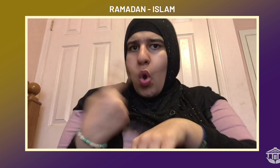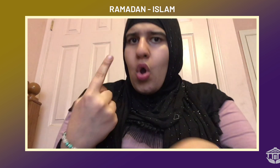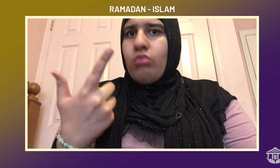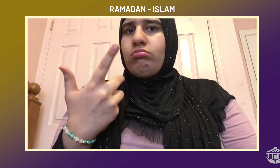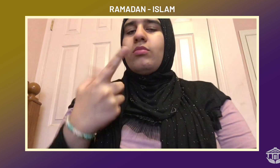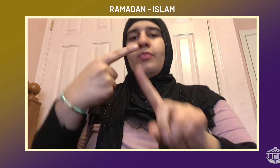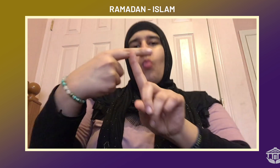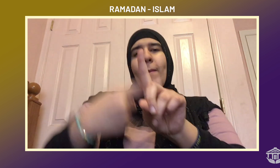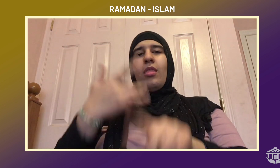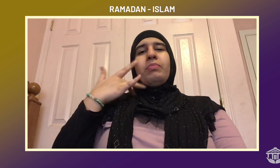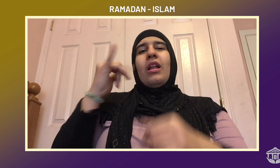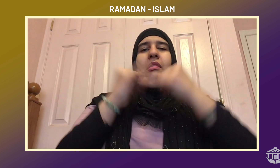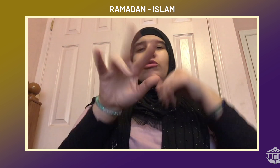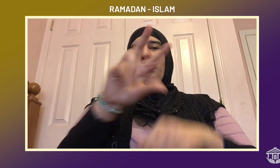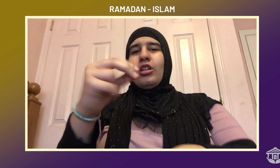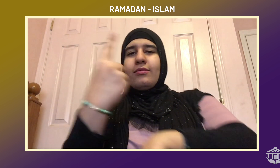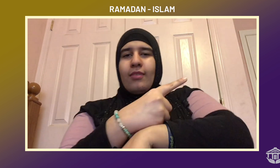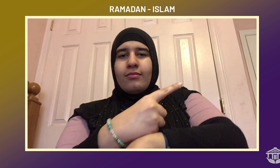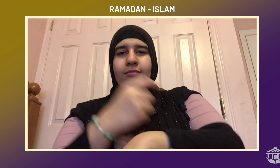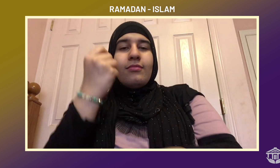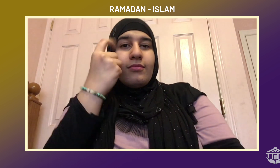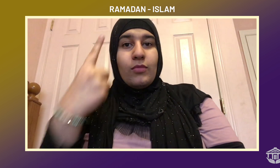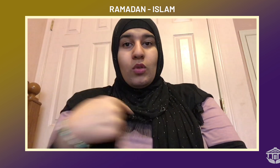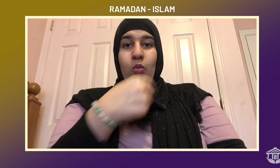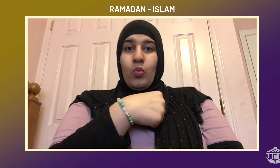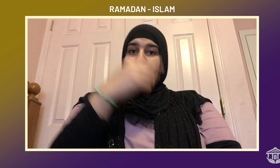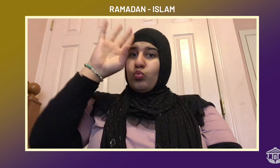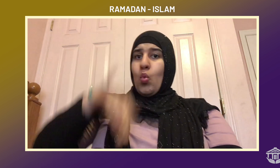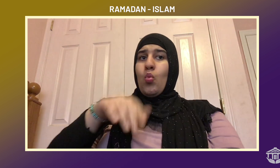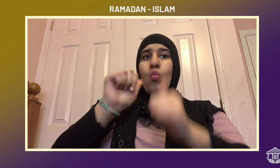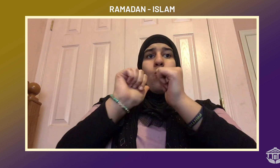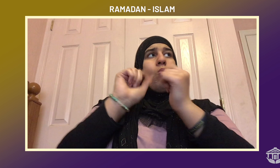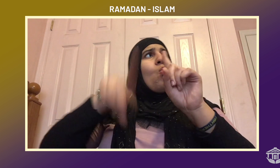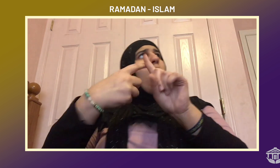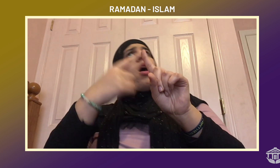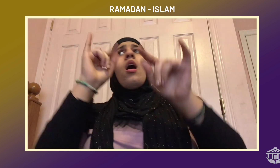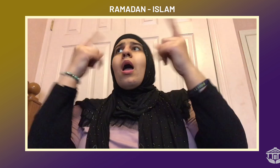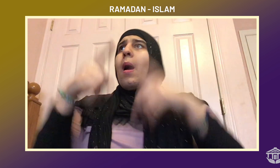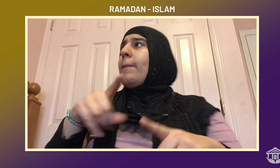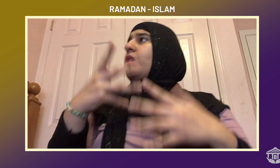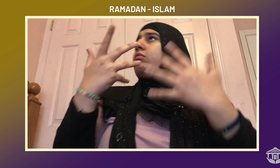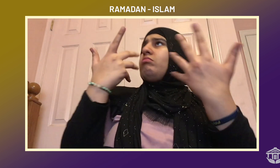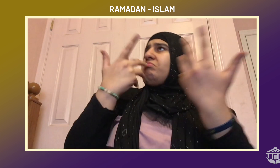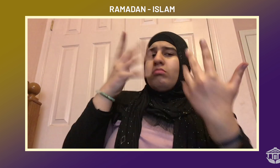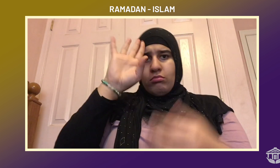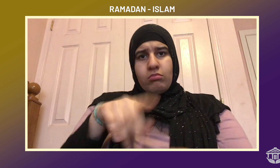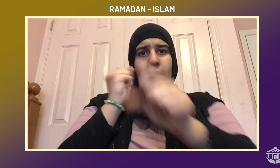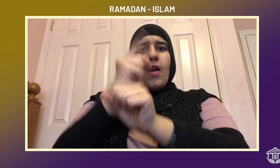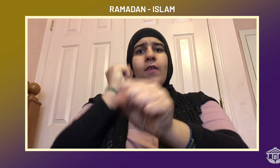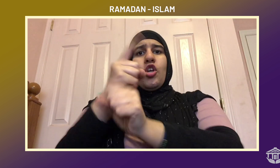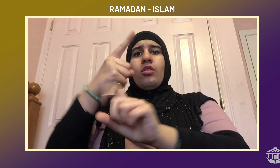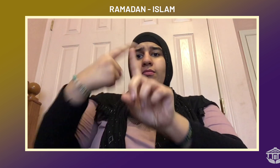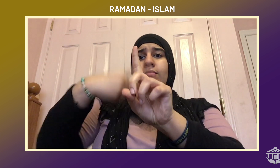Ramadan lasts for a month, or 30 days, but it doesn't happen the same month every year.